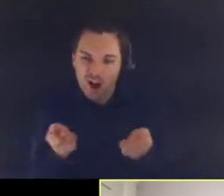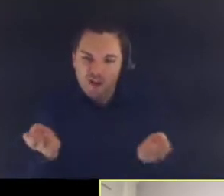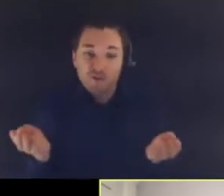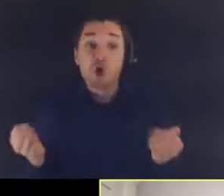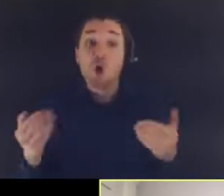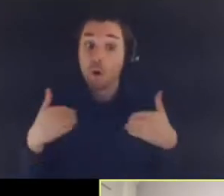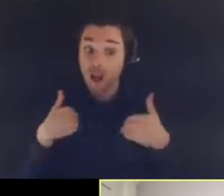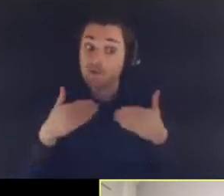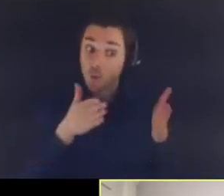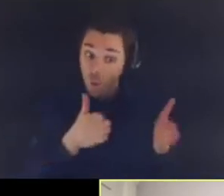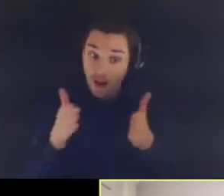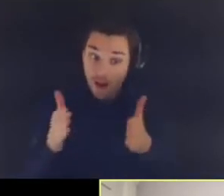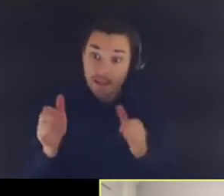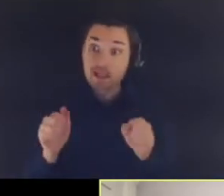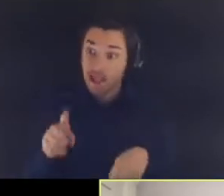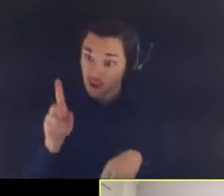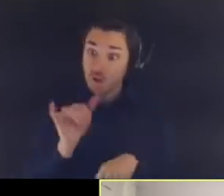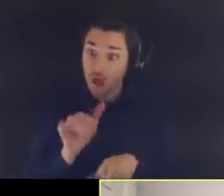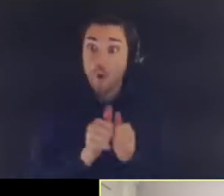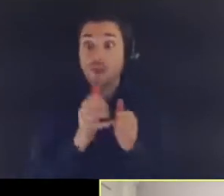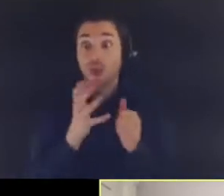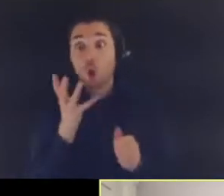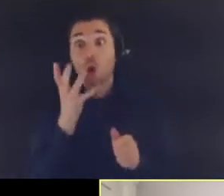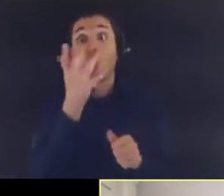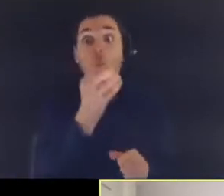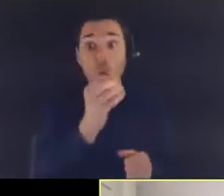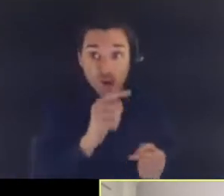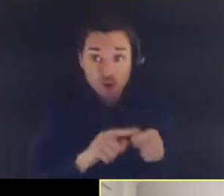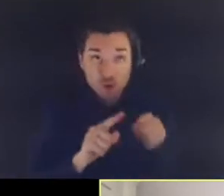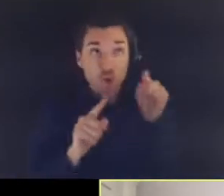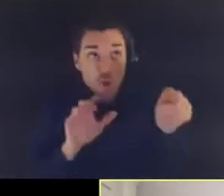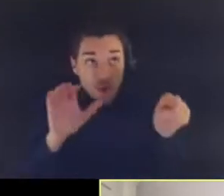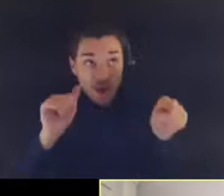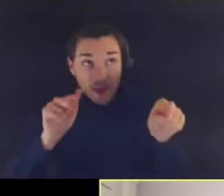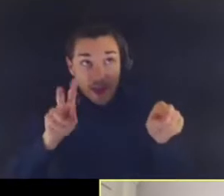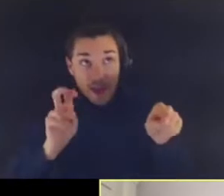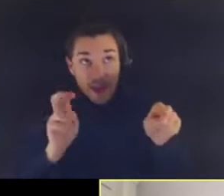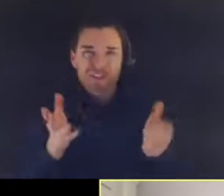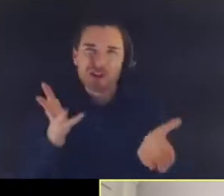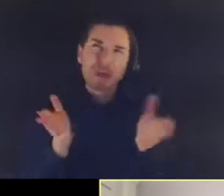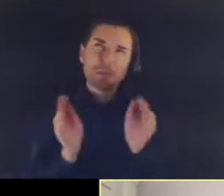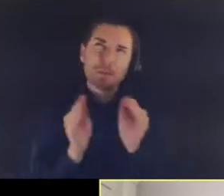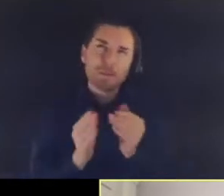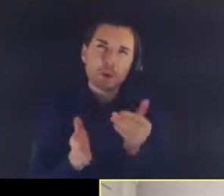going caving and that would probably be easier, but at the same time, I would not get the